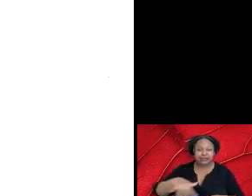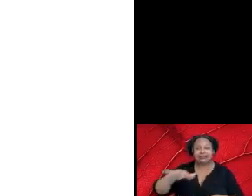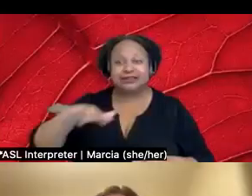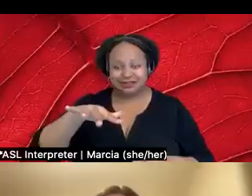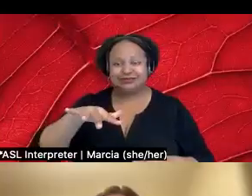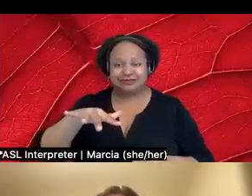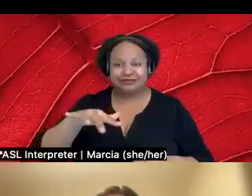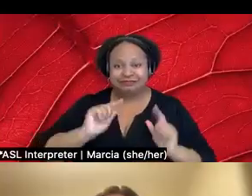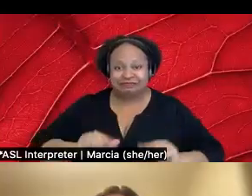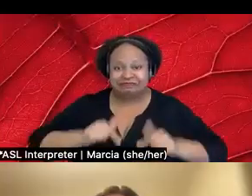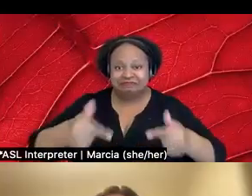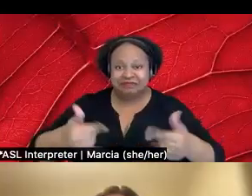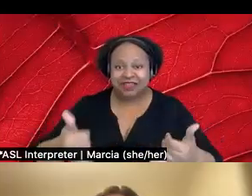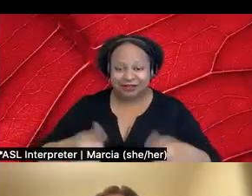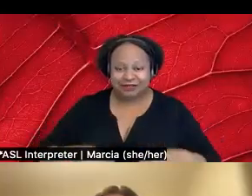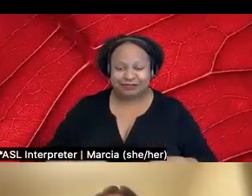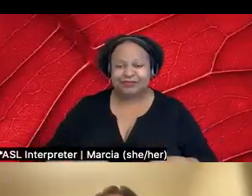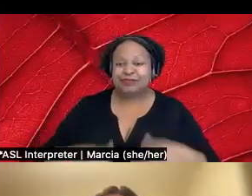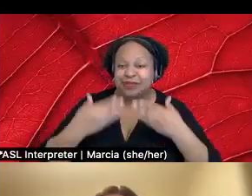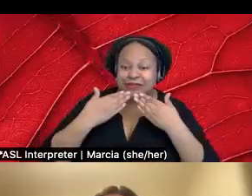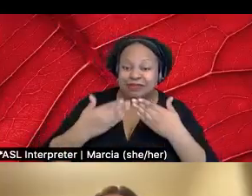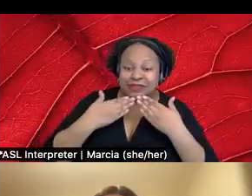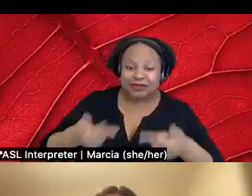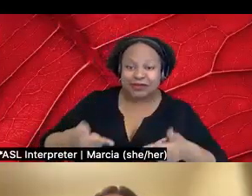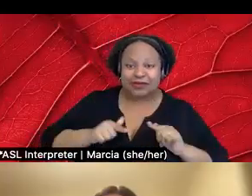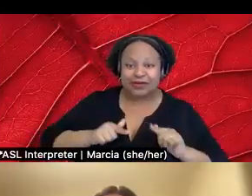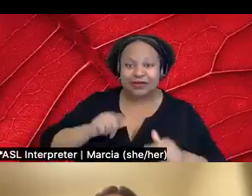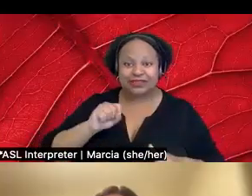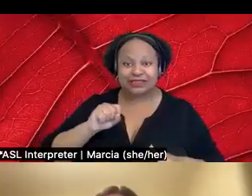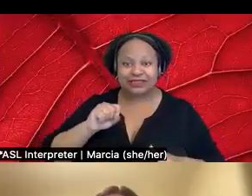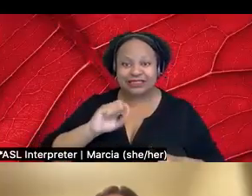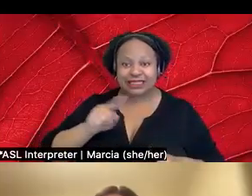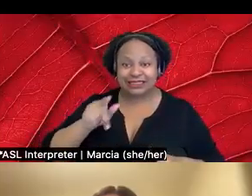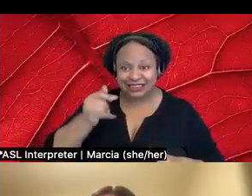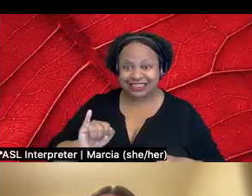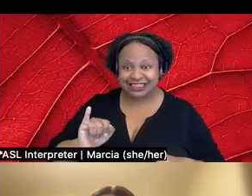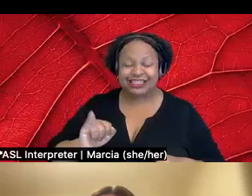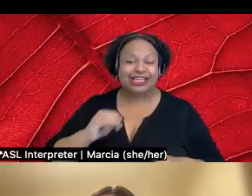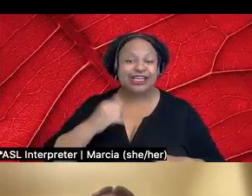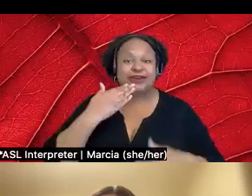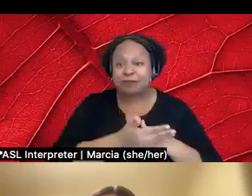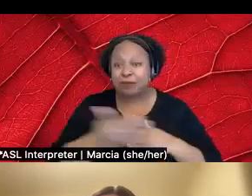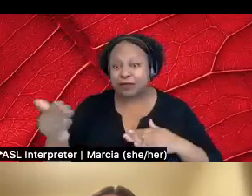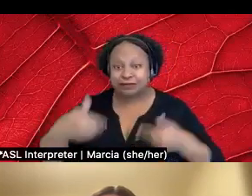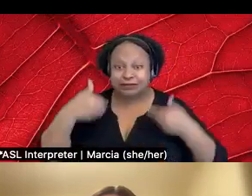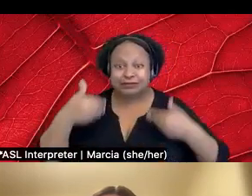Thank you, Sezgi Ozei. So yes, welcome everybody, good morning. So, my name is Michelle Morgani.